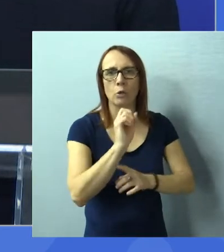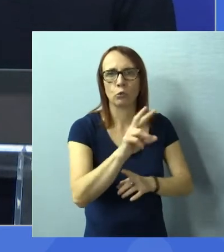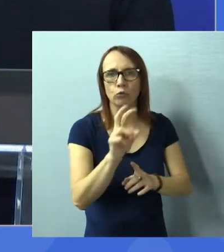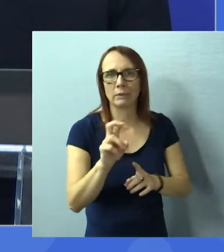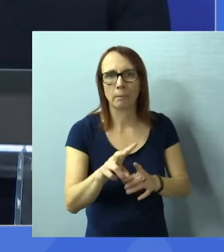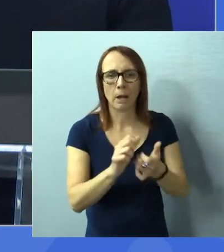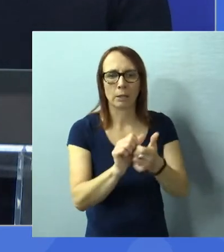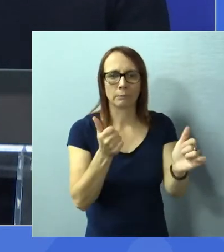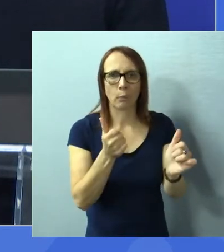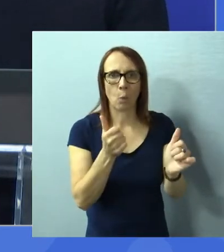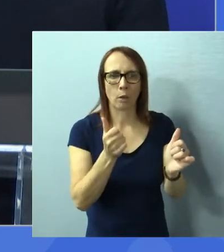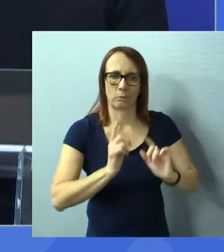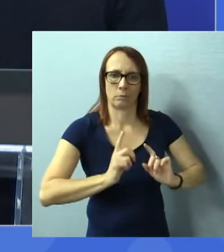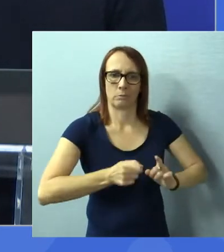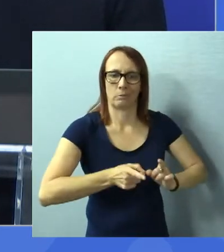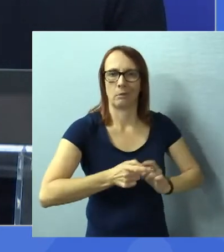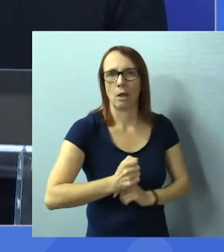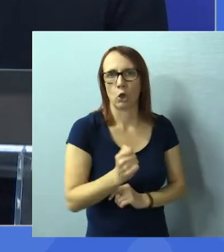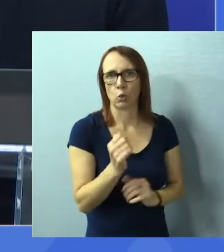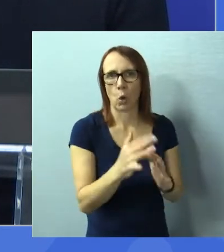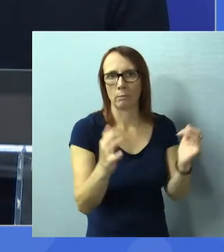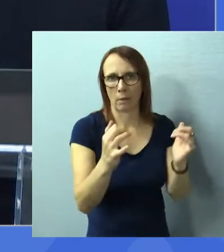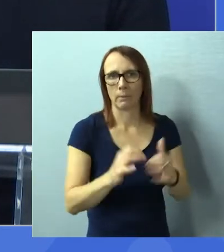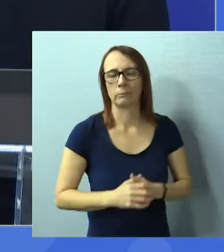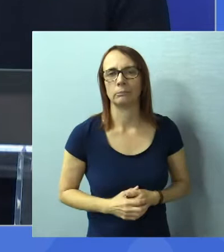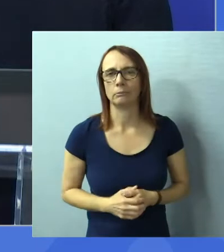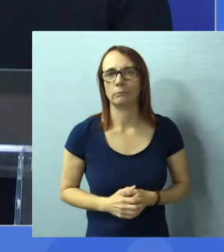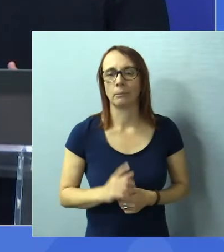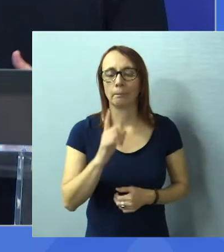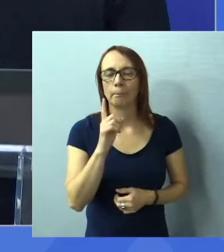are to be legislated for by the Scottish Parliament but the point as that is seem